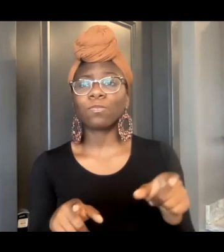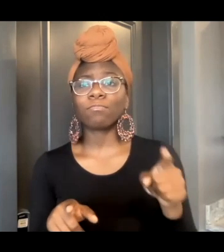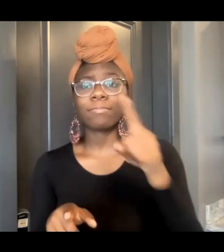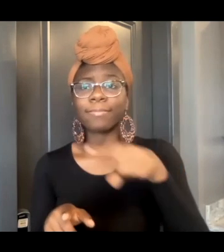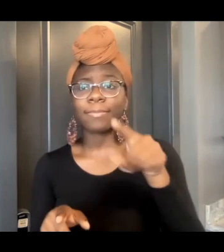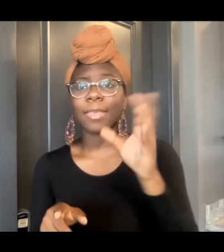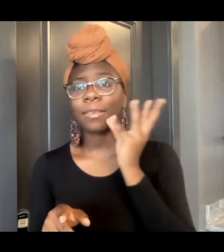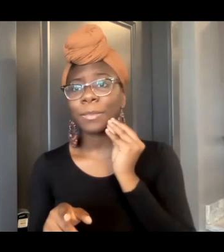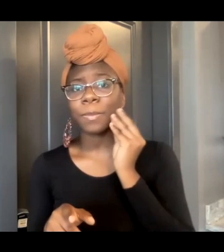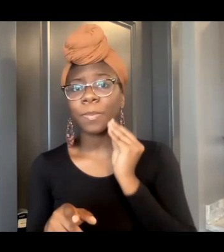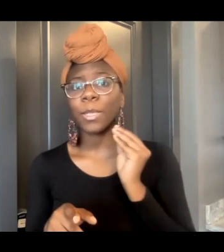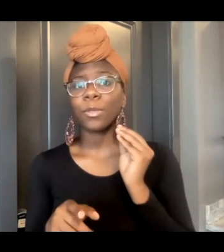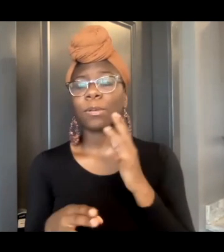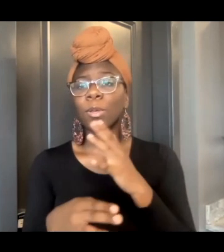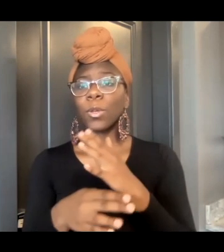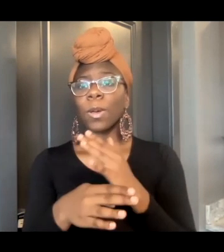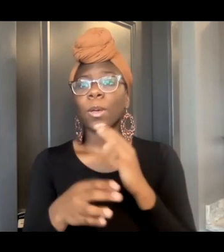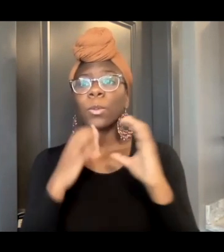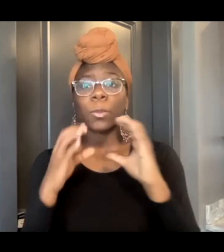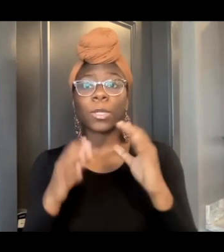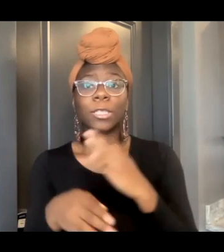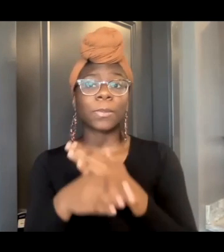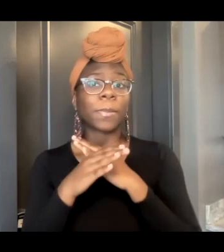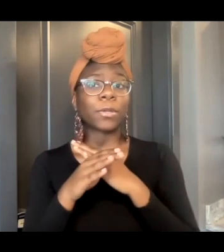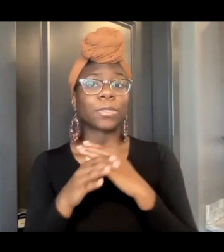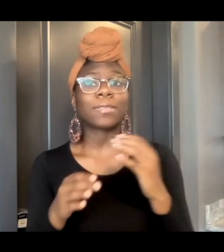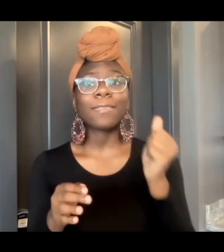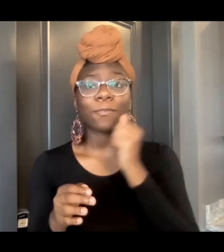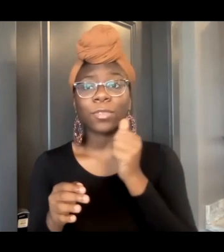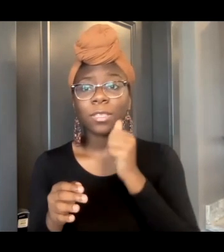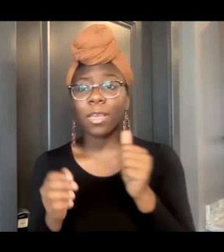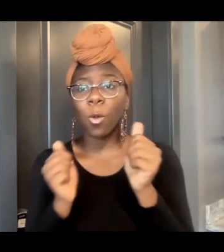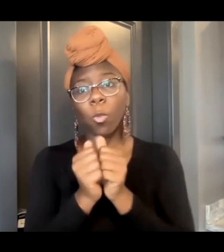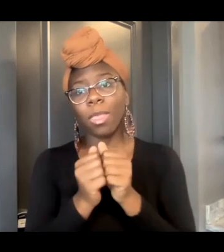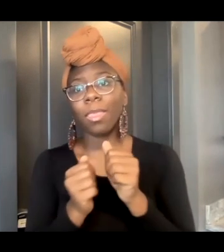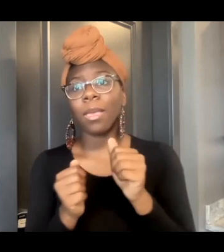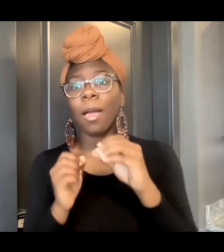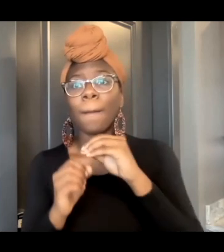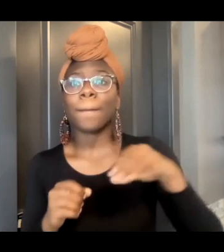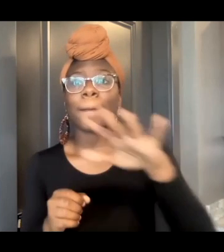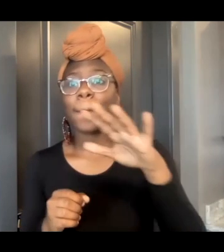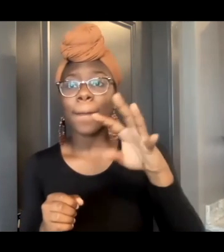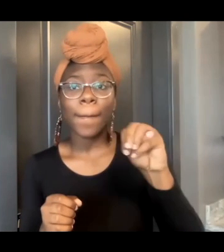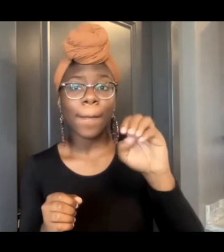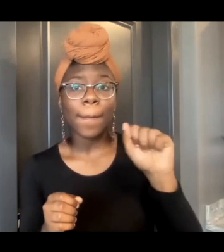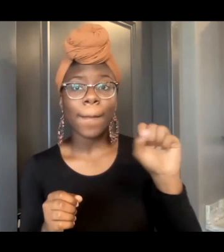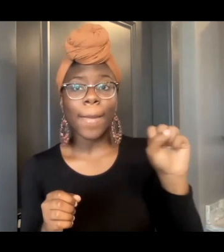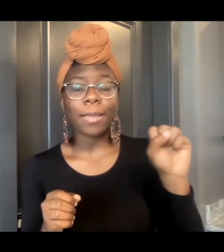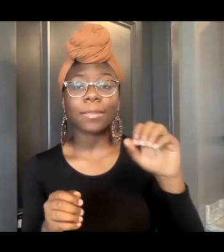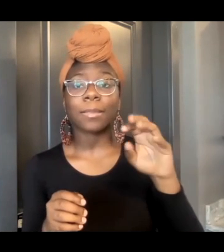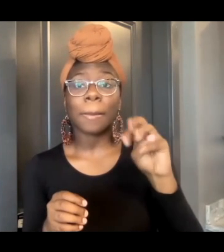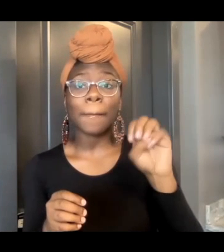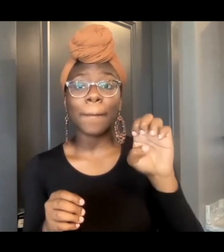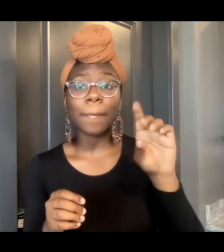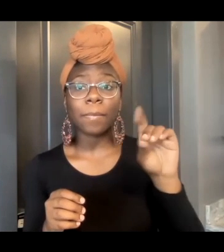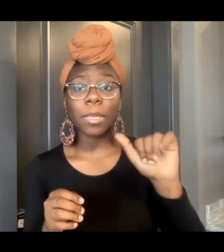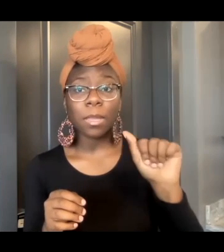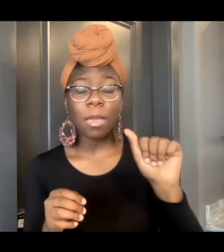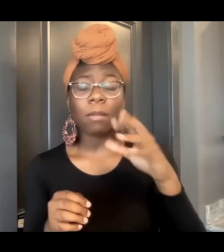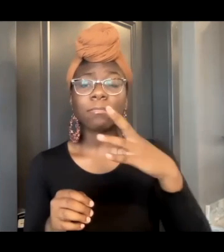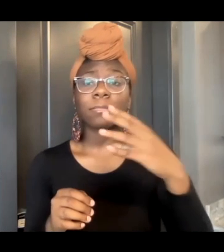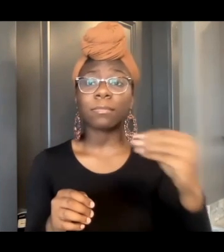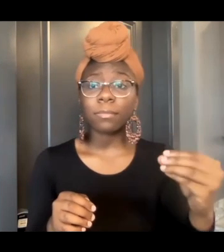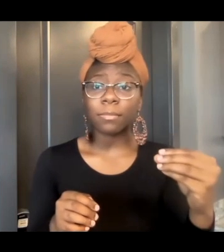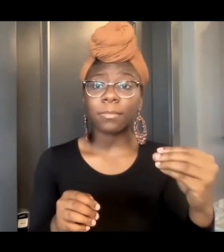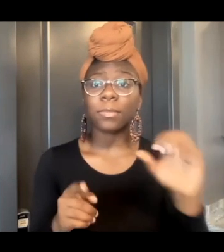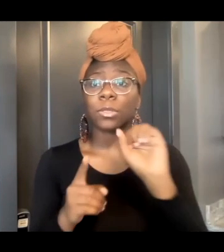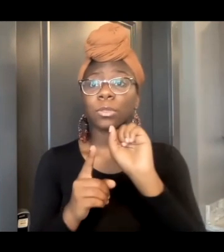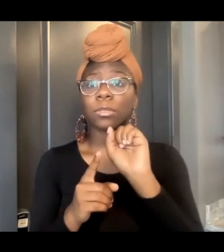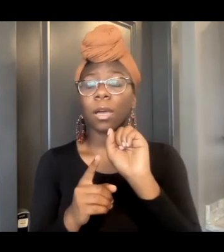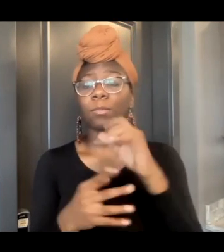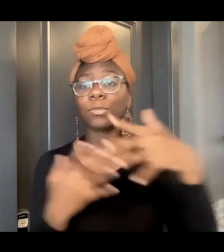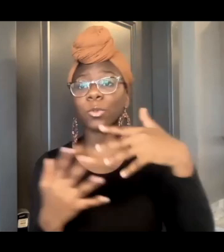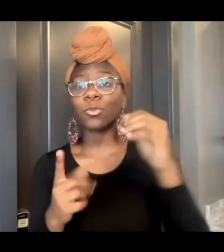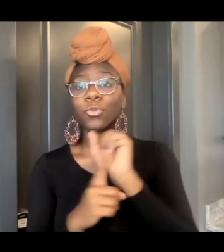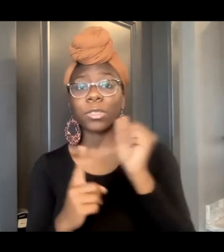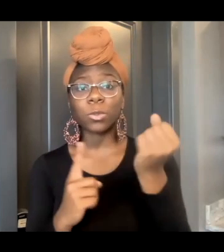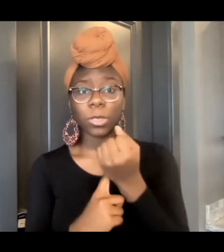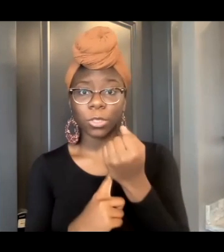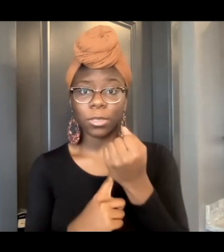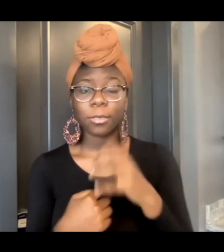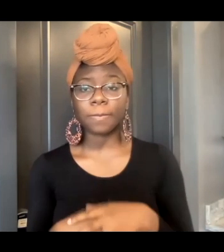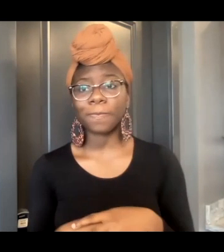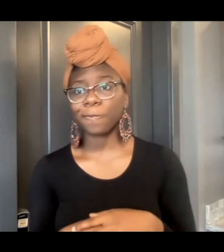They also may experience communication barriers everyday with mass media and social situations.